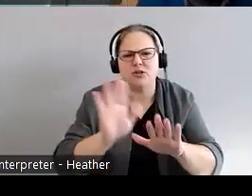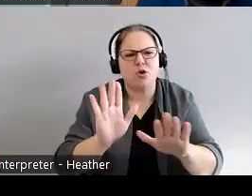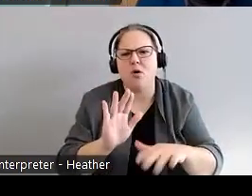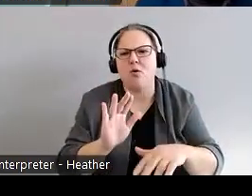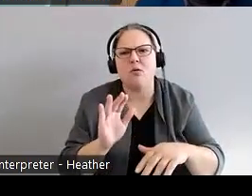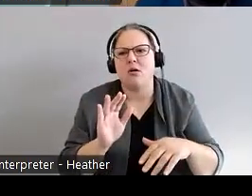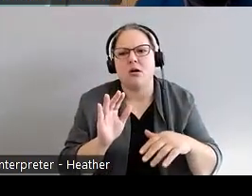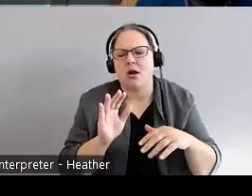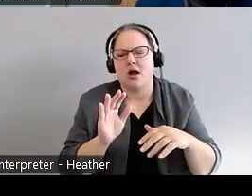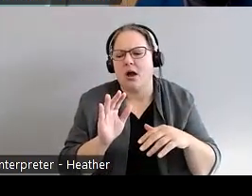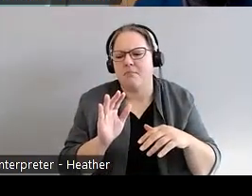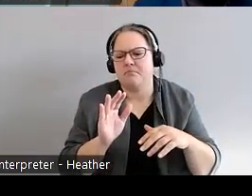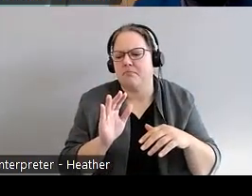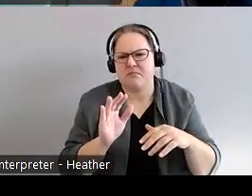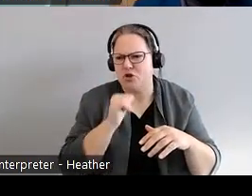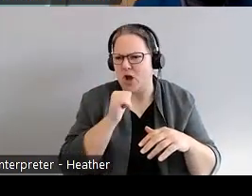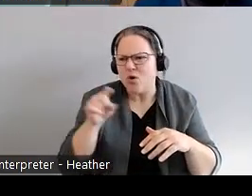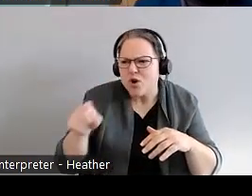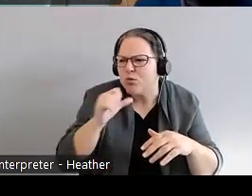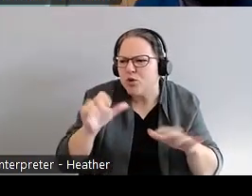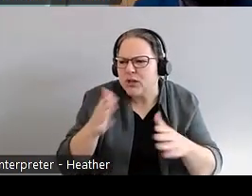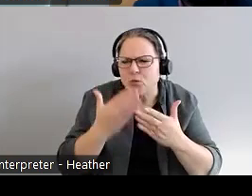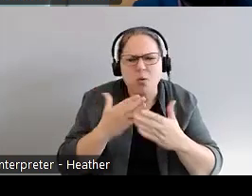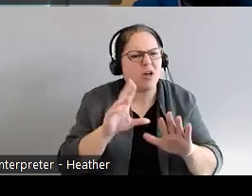um you know tell them what they're not doing well, but it's to provide support